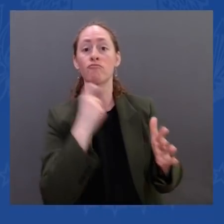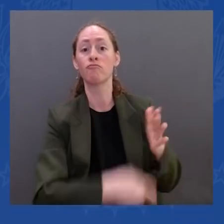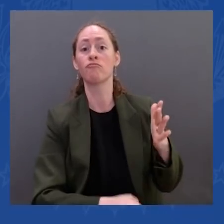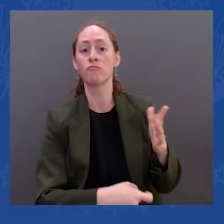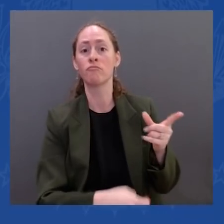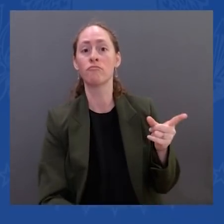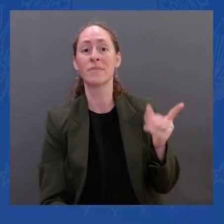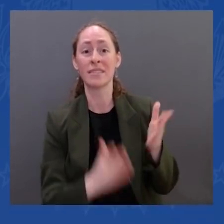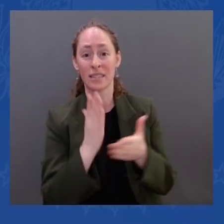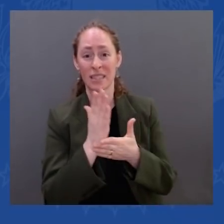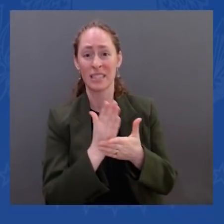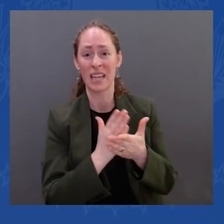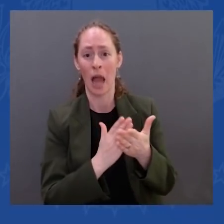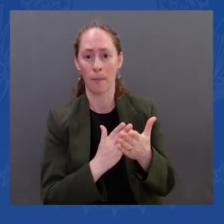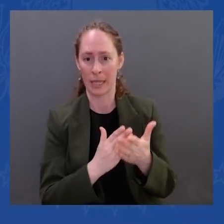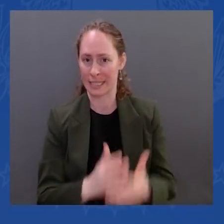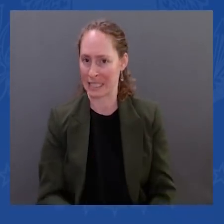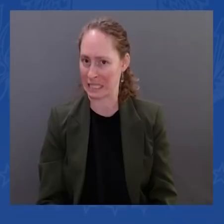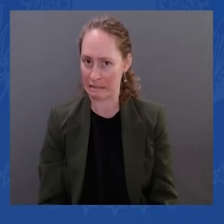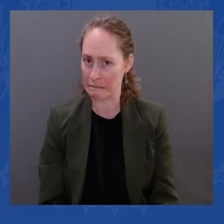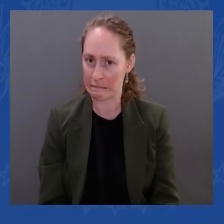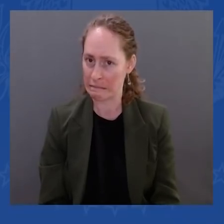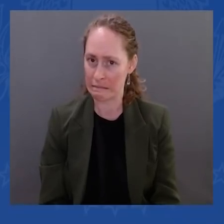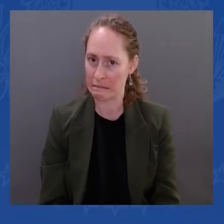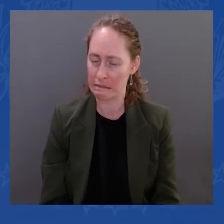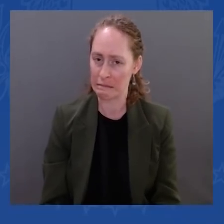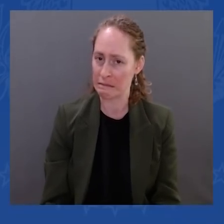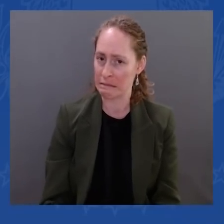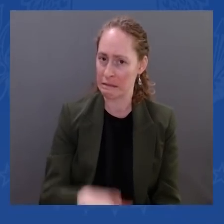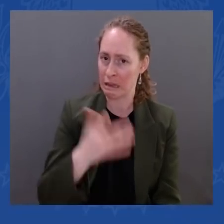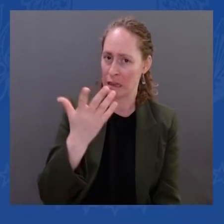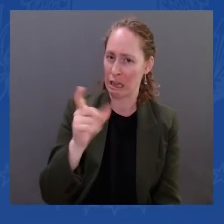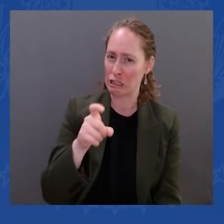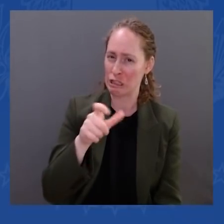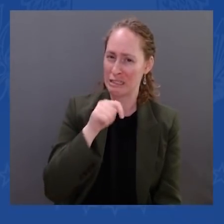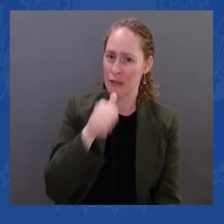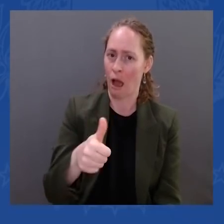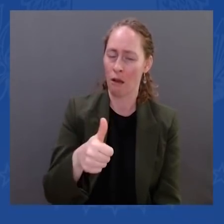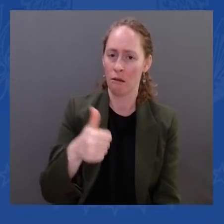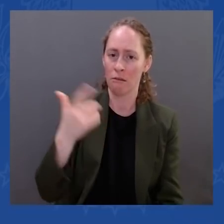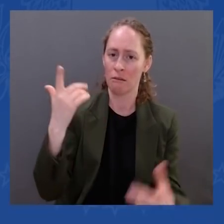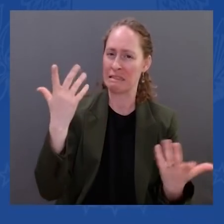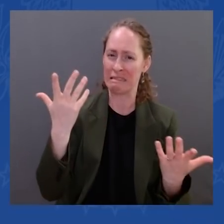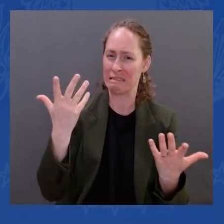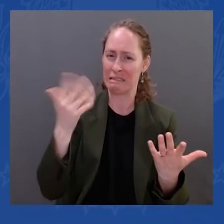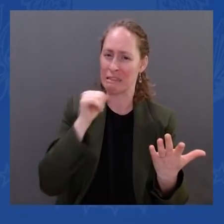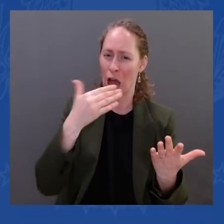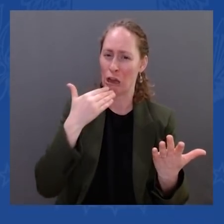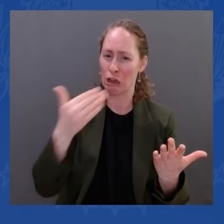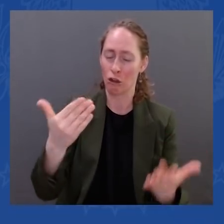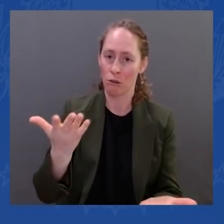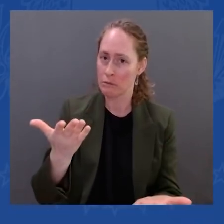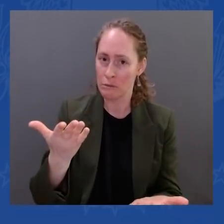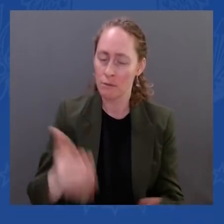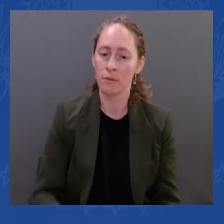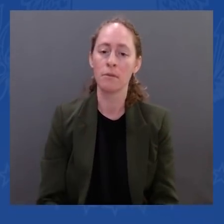when we get home. I am considering it. We did not impose any of those tariffs. They were imposed by the last administration, and they're under consideration.